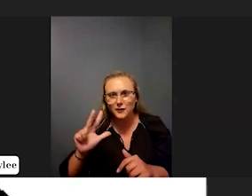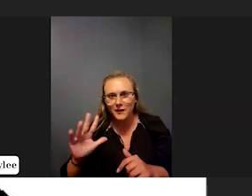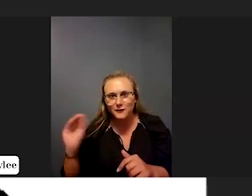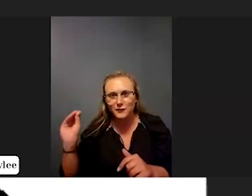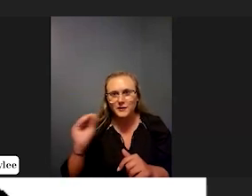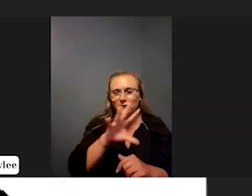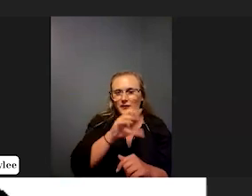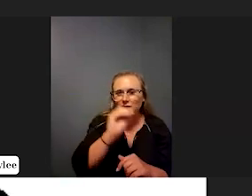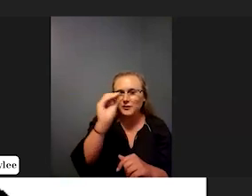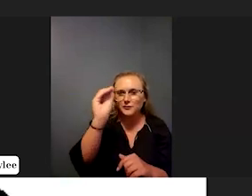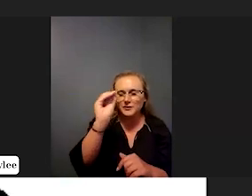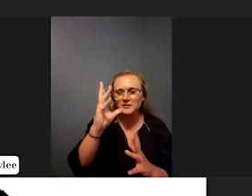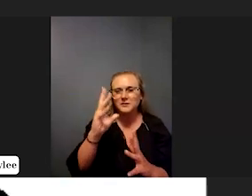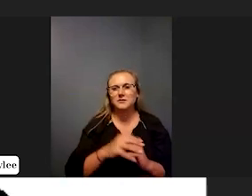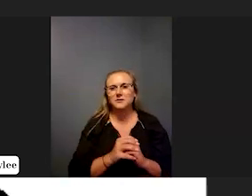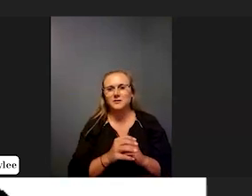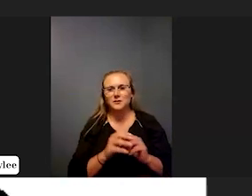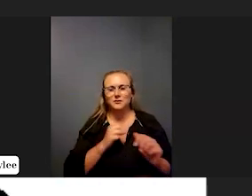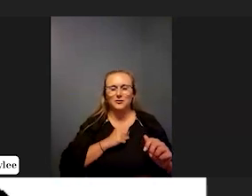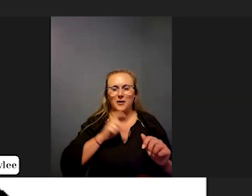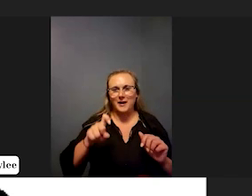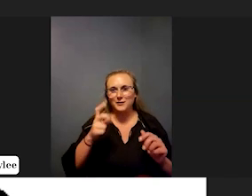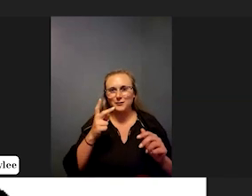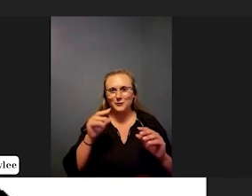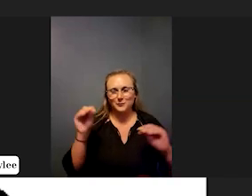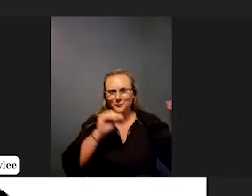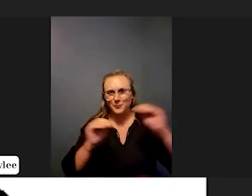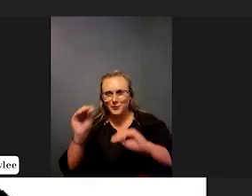And so the students, sorry, I had to move y'all's images to see that.